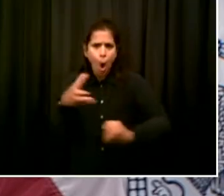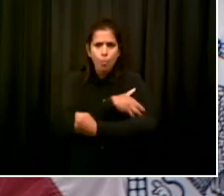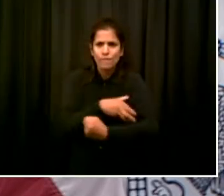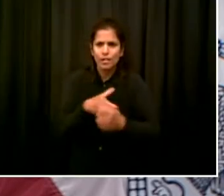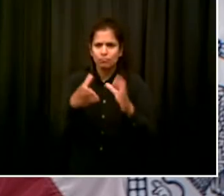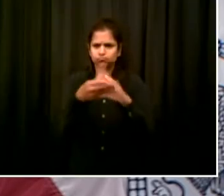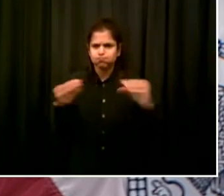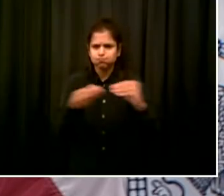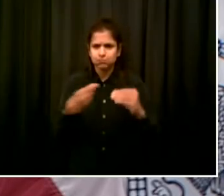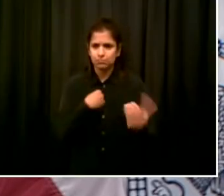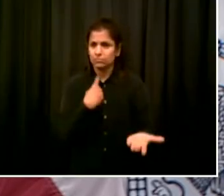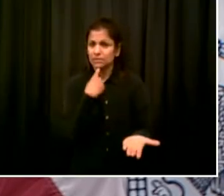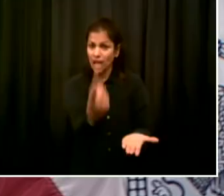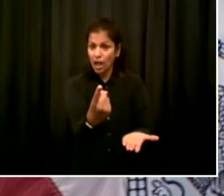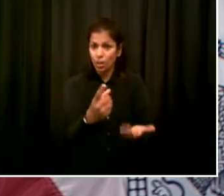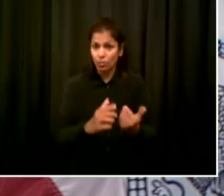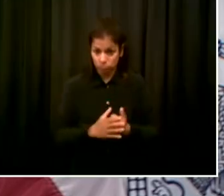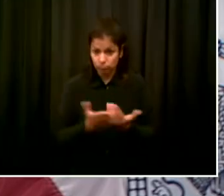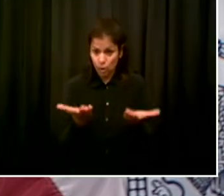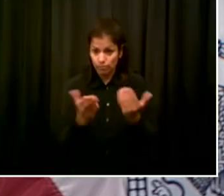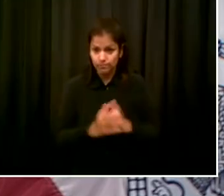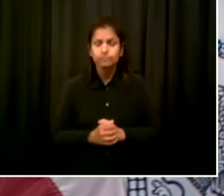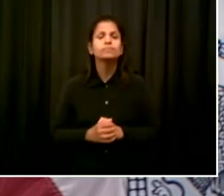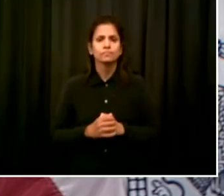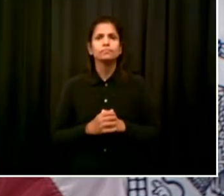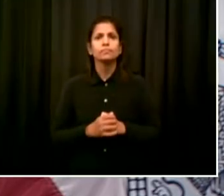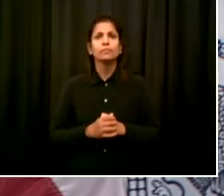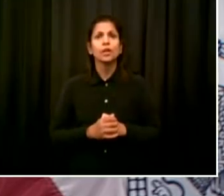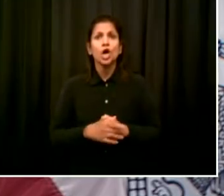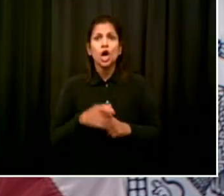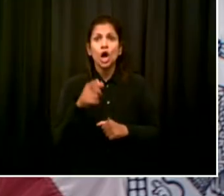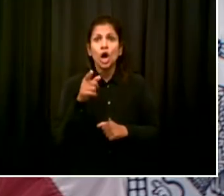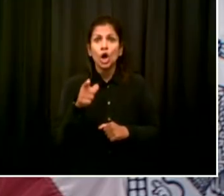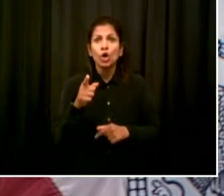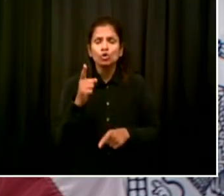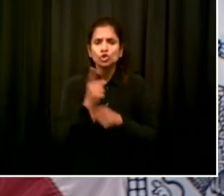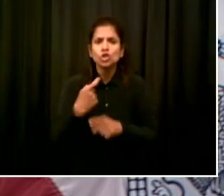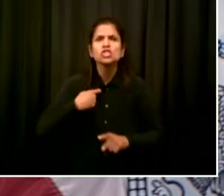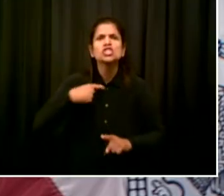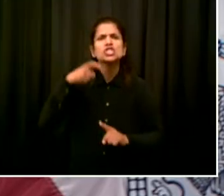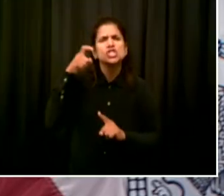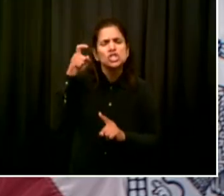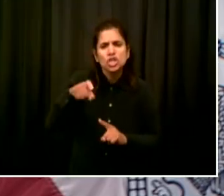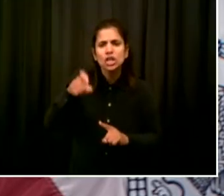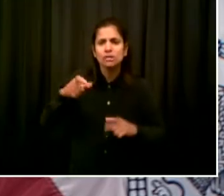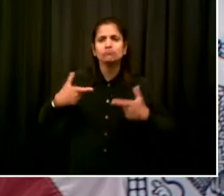SHOULD OVER EMPHASIZE THAT MESSAGE . I'M PEFERCLYT MFCOORTABLE SAYING WE SHOULD HAVE, I WORK